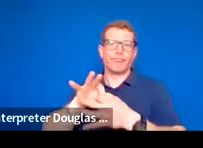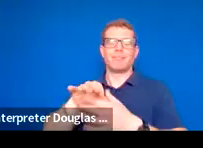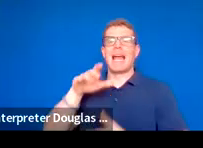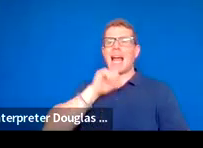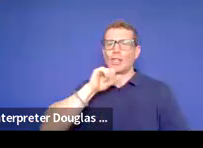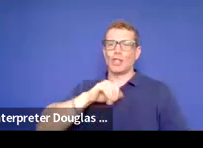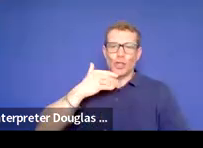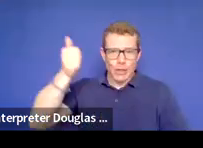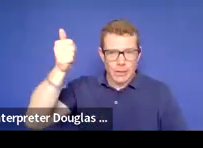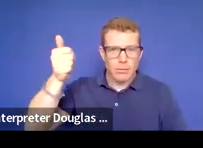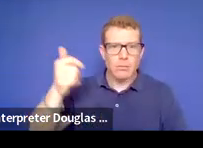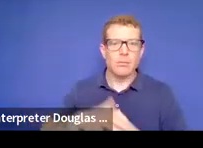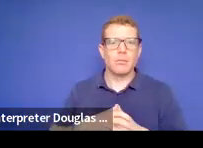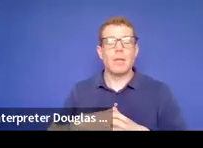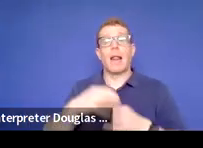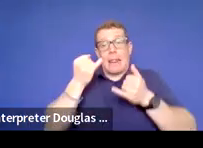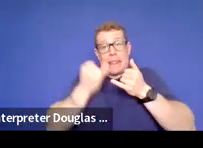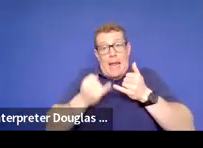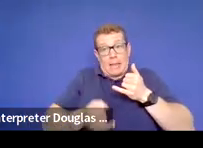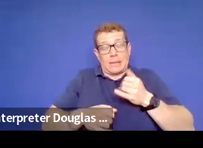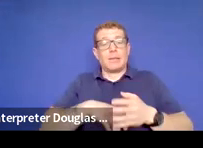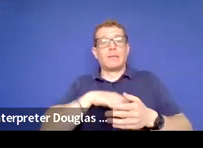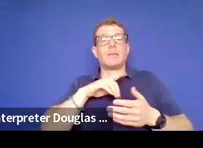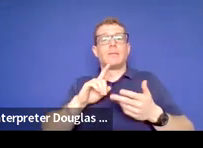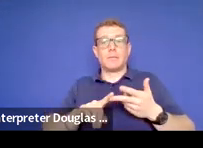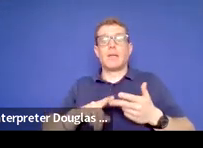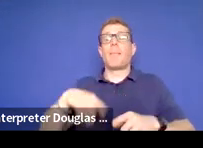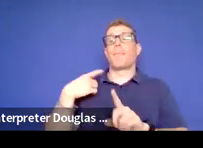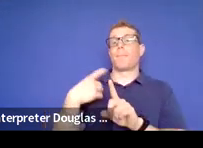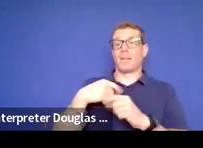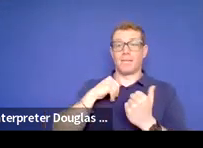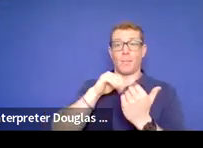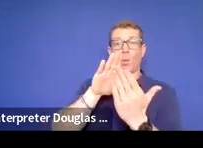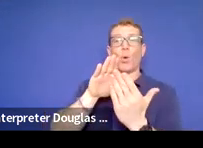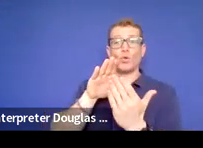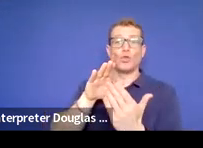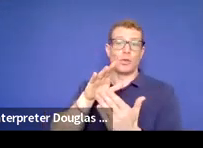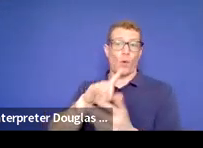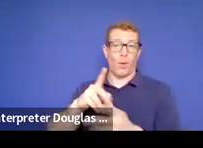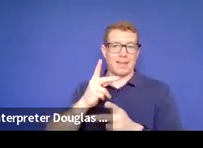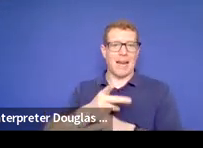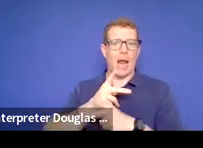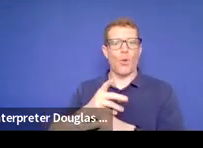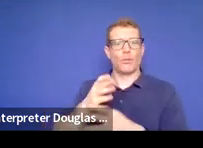And then last, but not least, our positive approach to care through teeth of snow, caregiver, support.